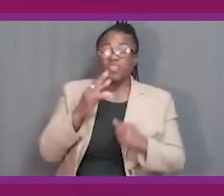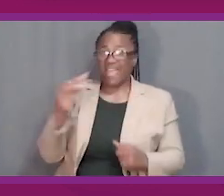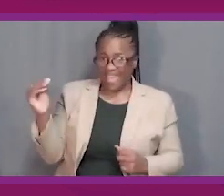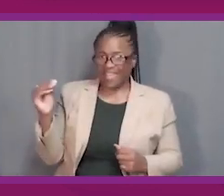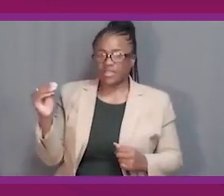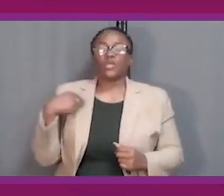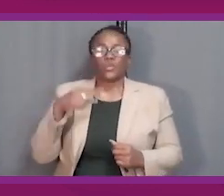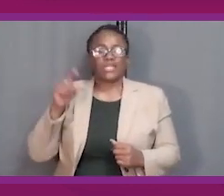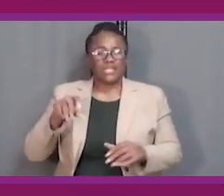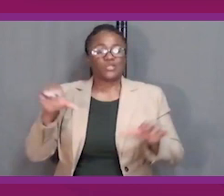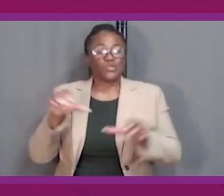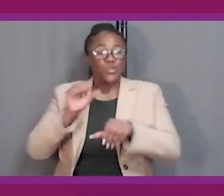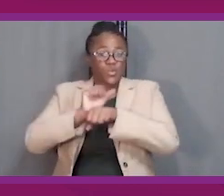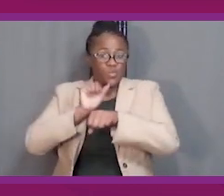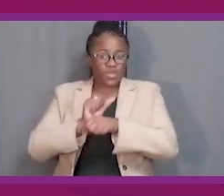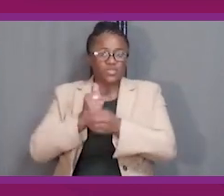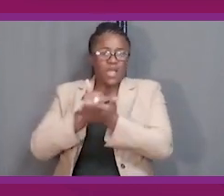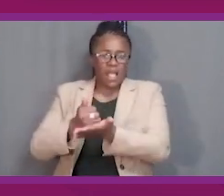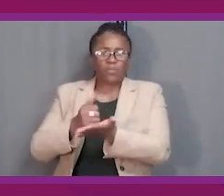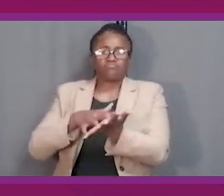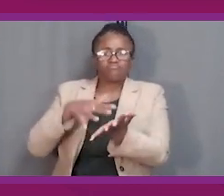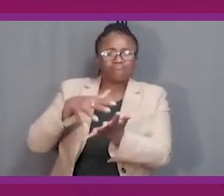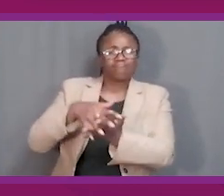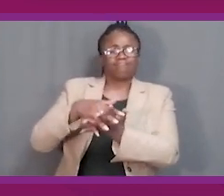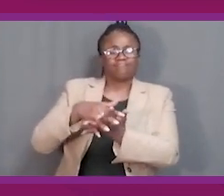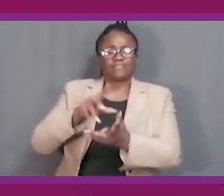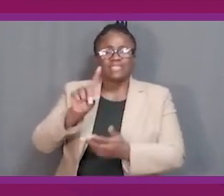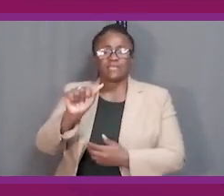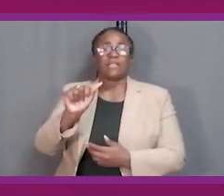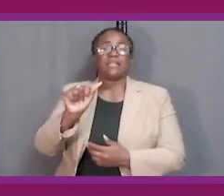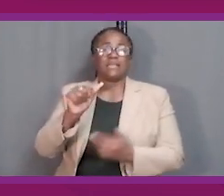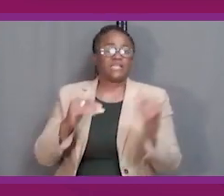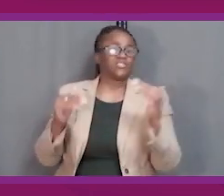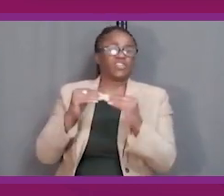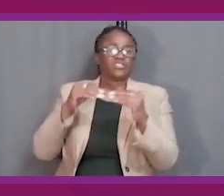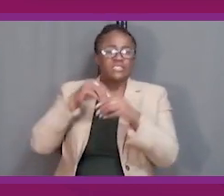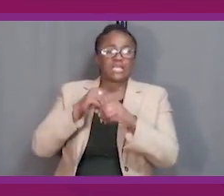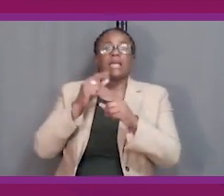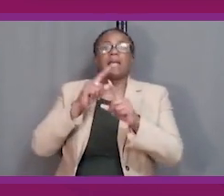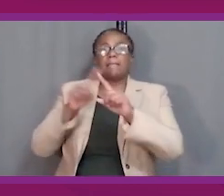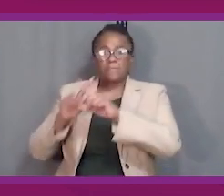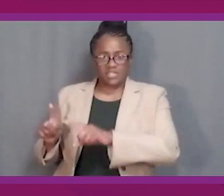many, many other movements because I think also part of what is, when we talk about disability